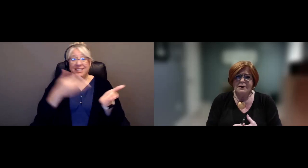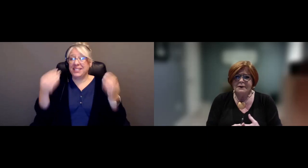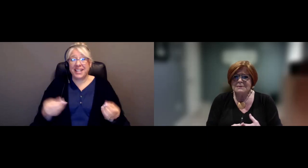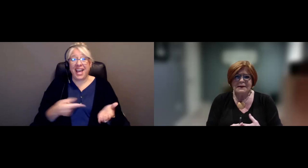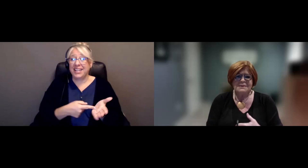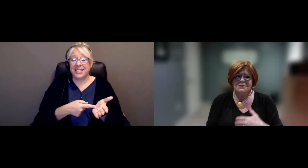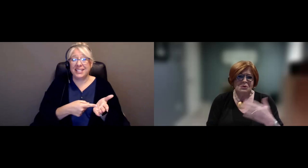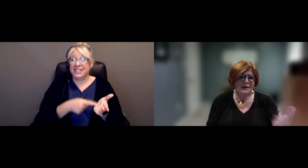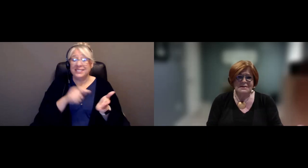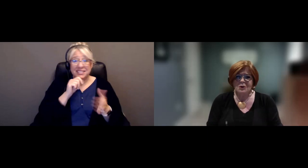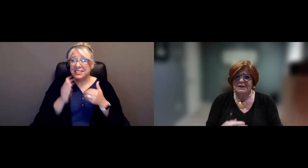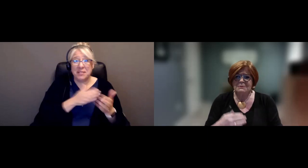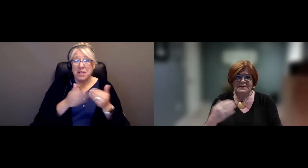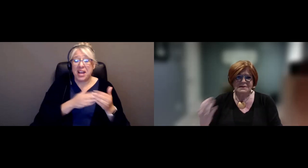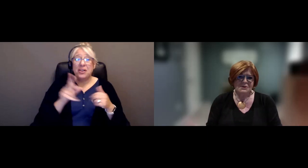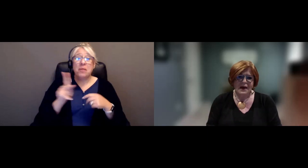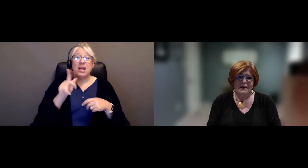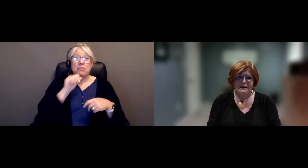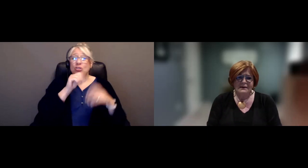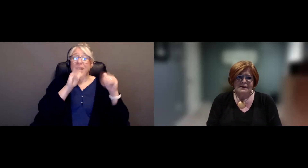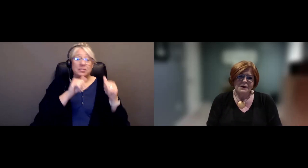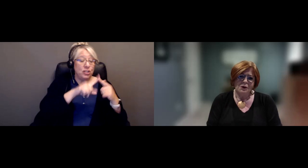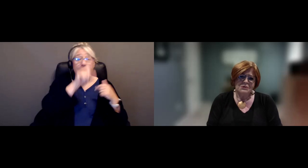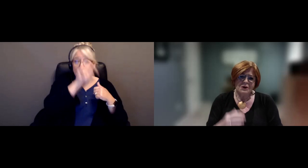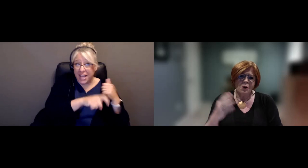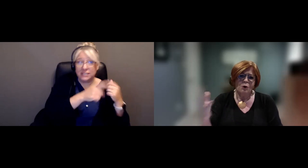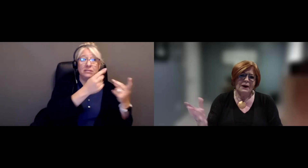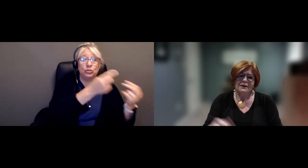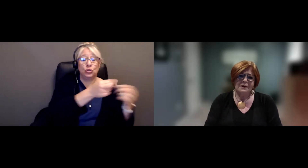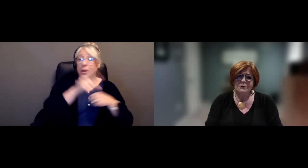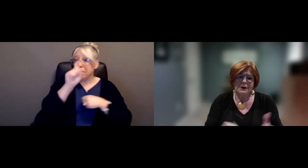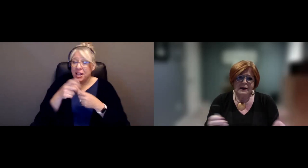not expected to do this or expected to do that. You know, there's a goal by the year, whatever,